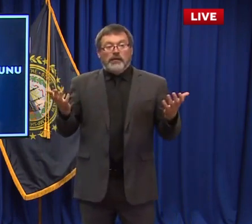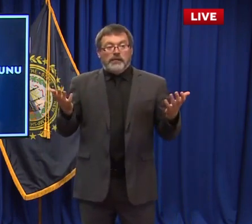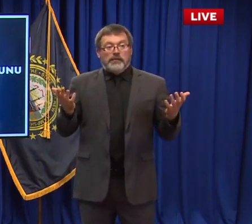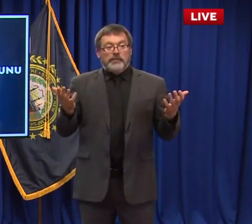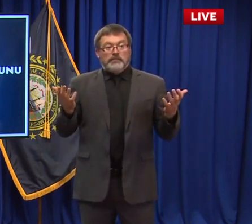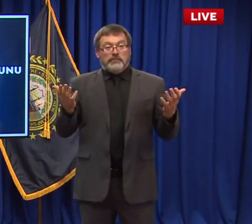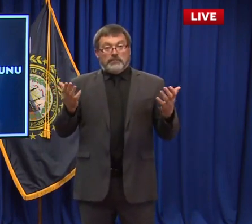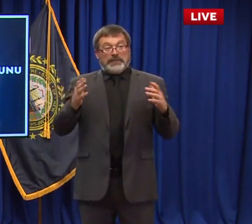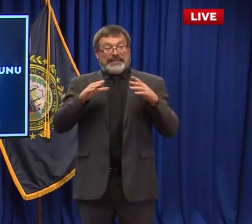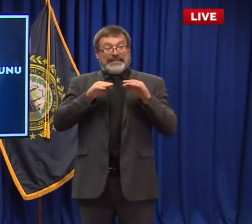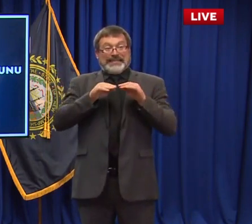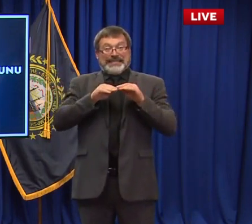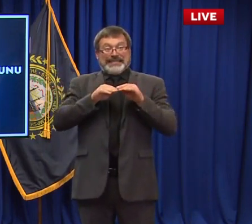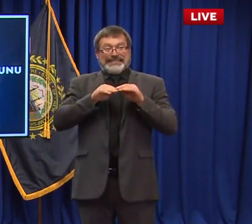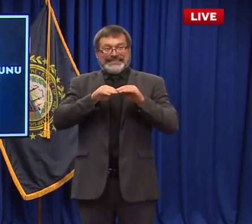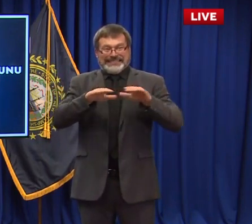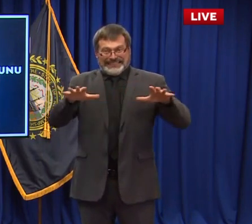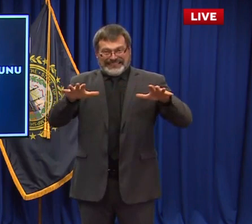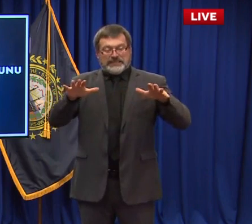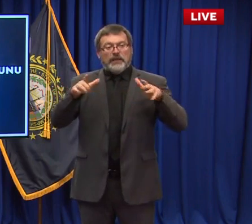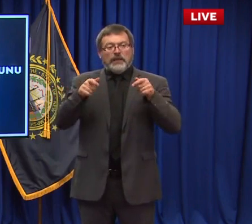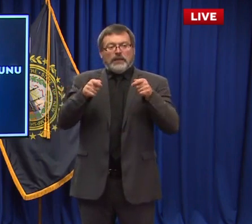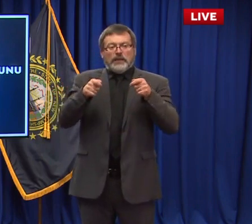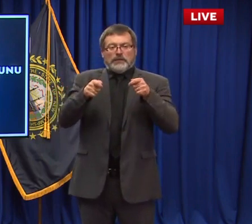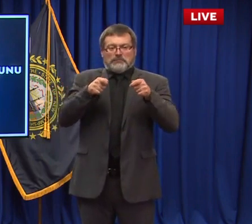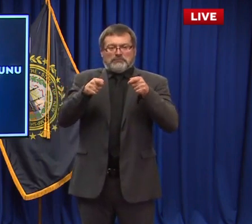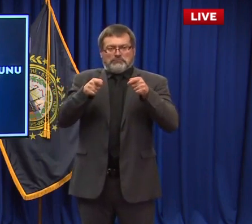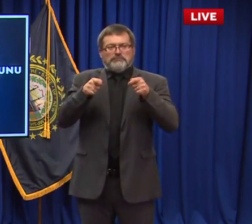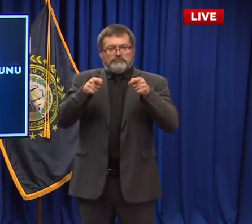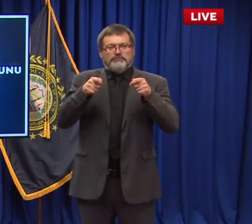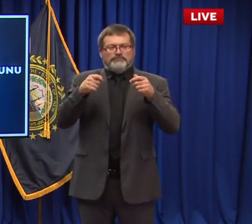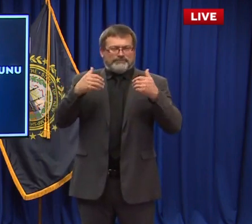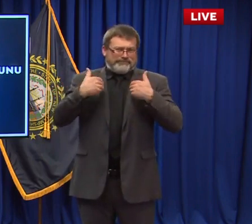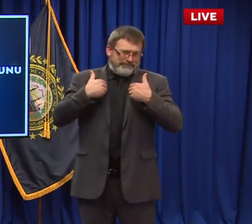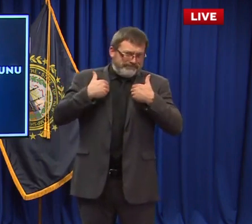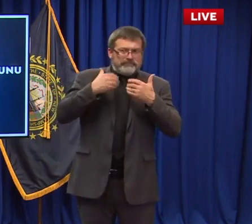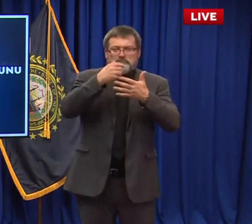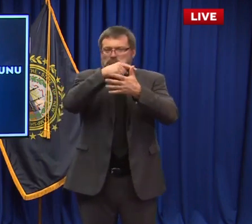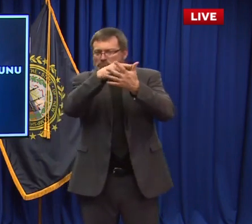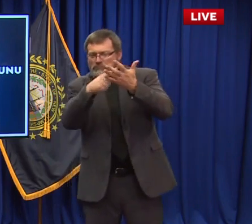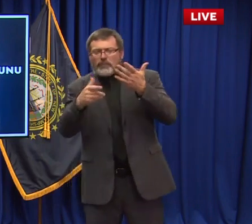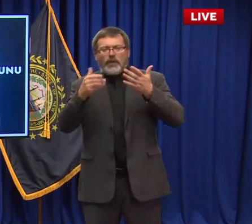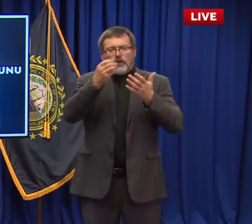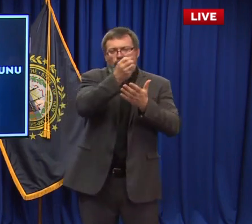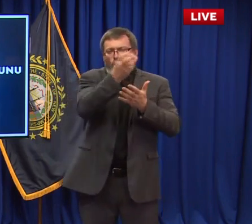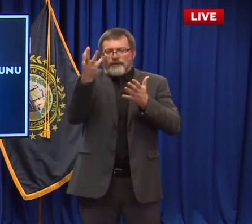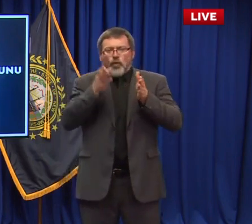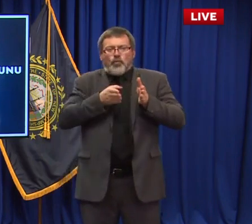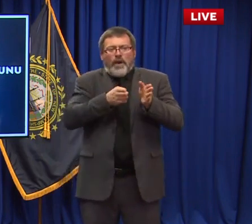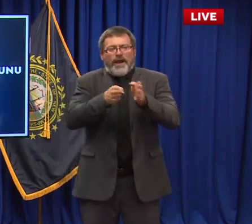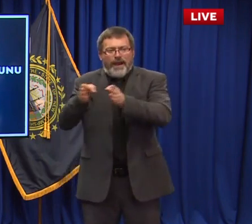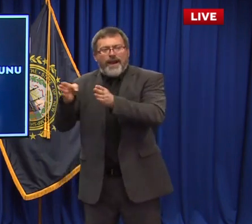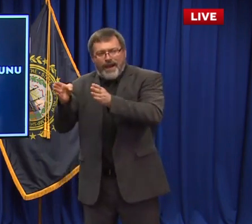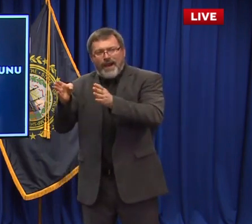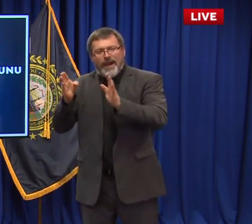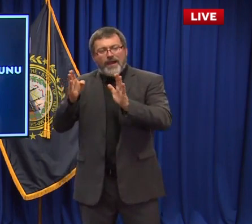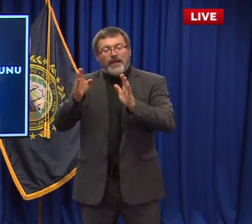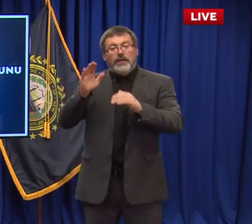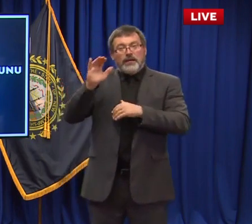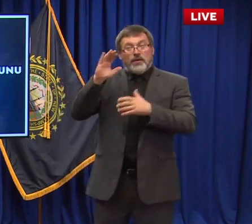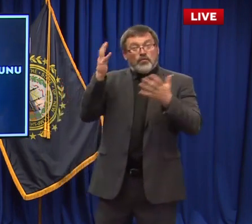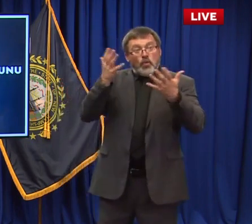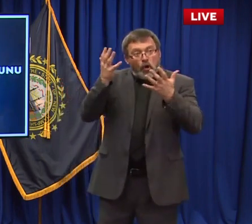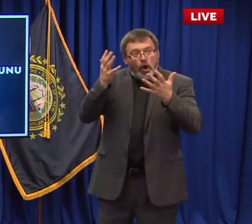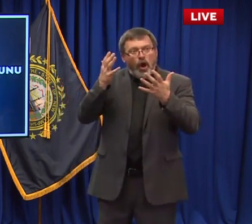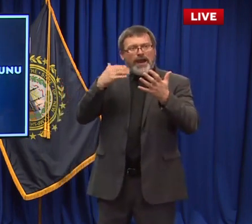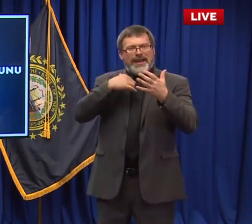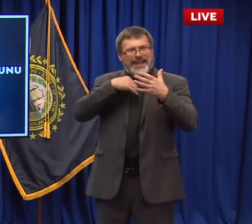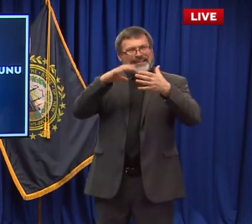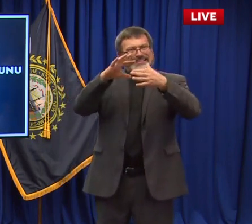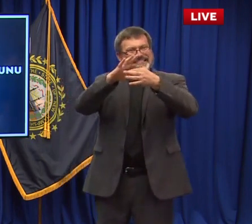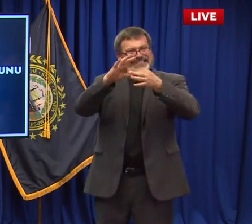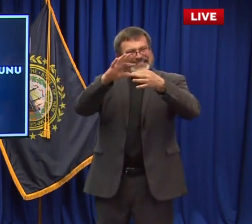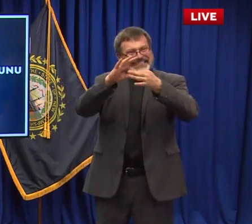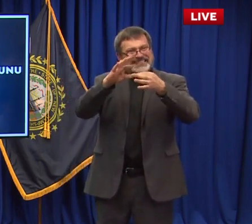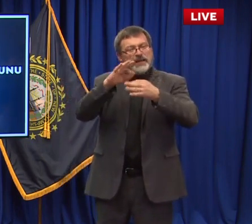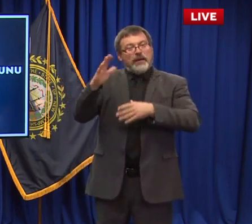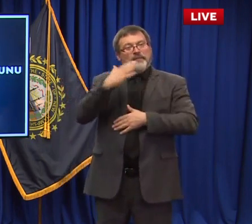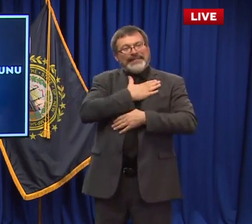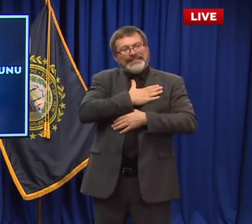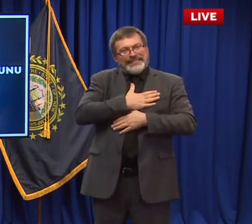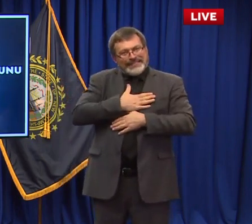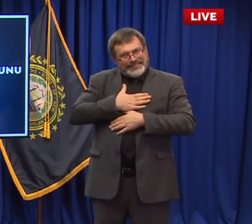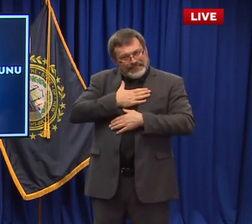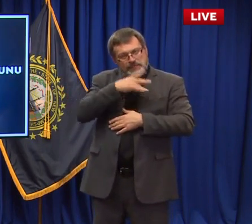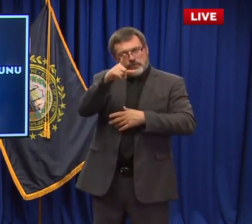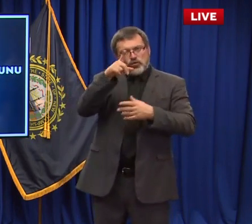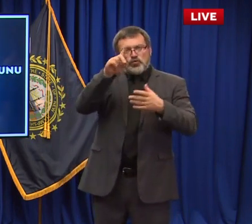WHEN WE THINK ABOUT PREVENTING TRANSMISSION OF COVID-19, THERE’S NOT ANYONE SPECIFIC STEP OR INTERVENTION THAT WILL TOTALLY ELIMINATE THE RISK OF COVID-19, WHICH IS WHY